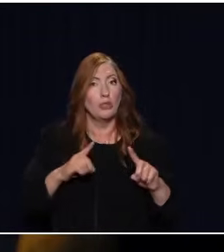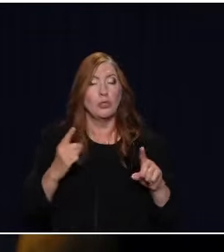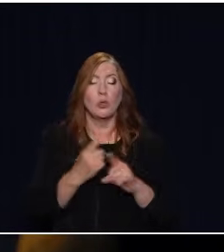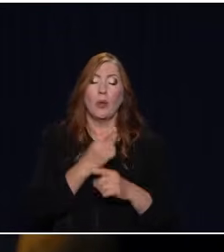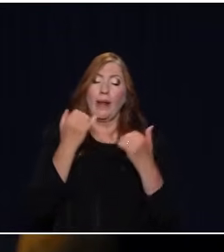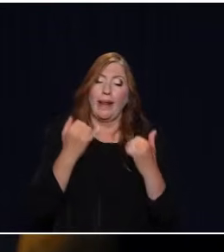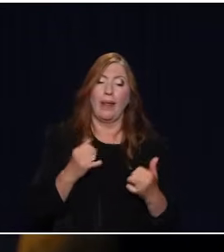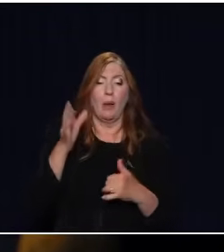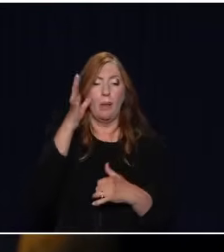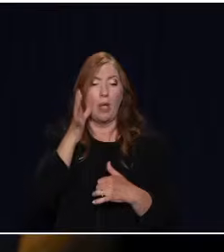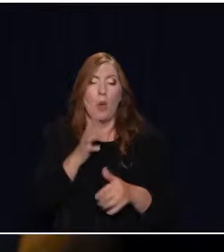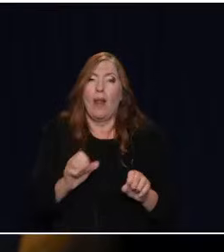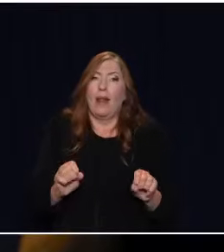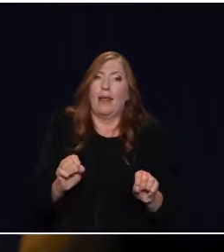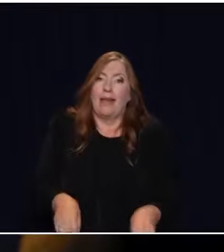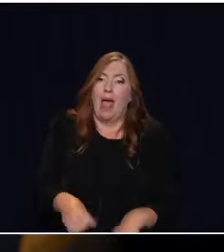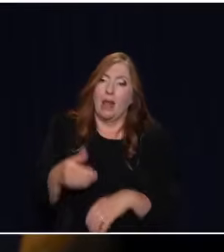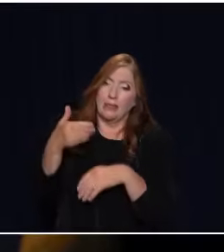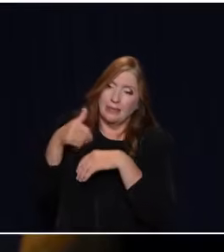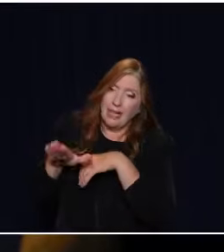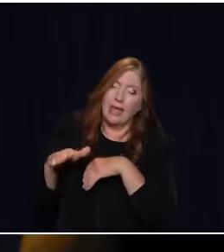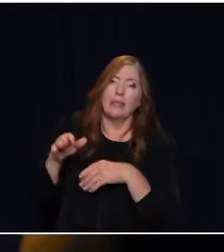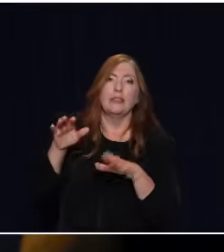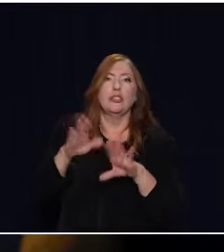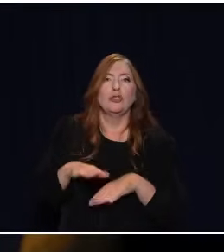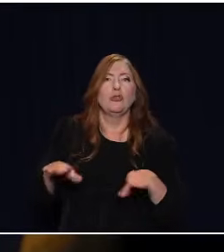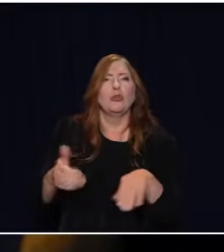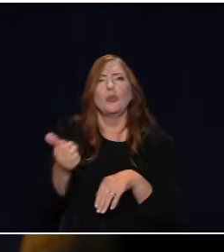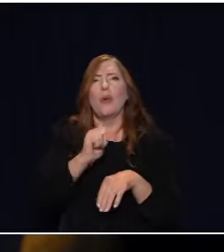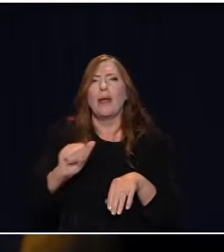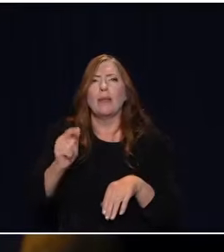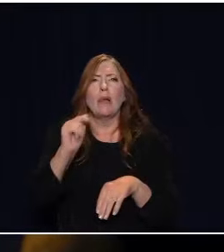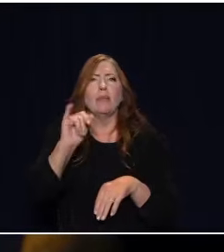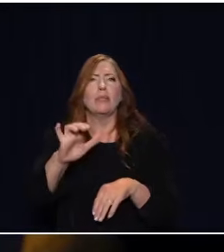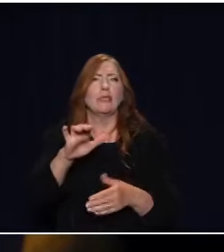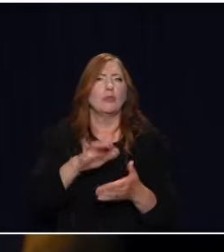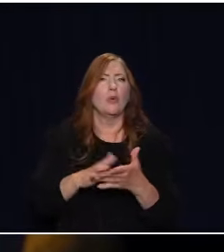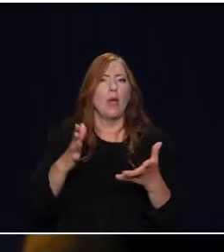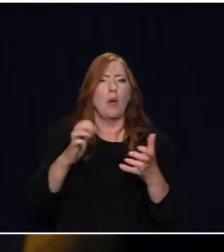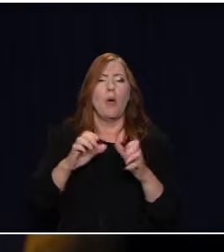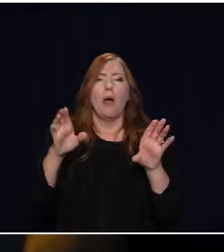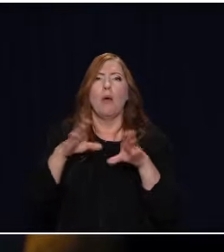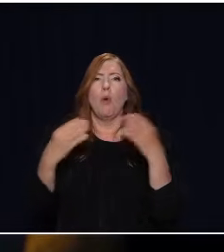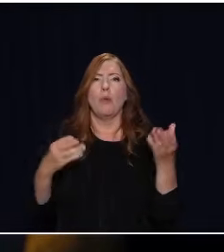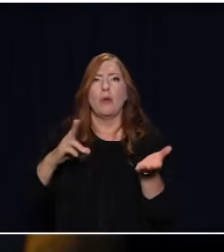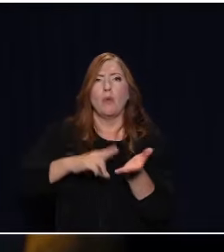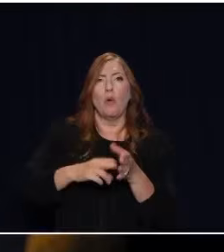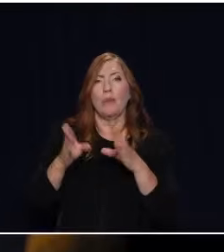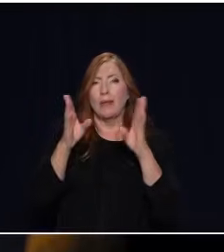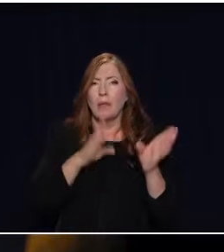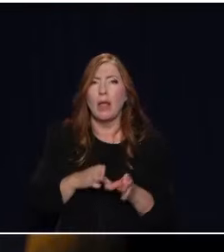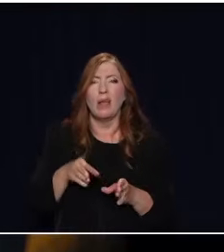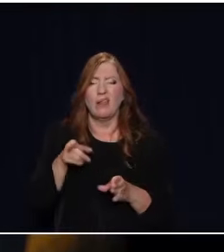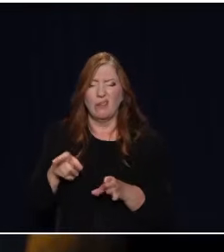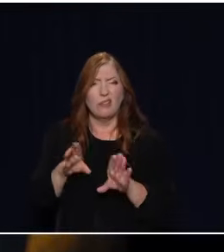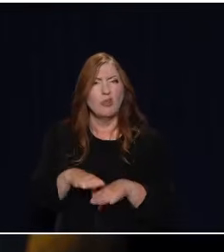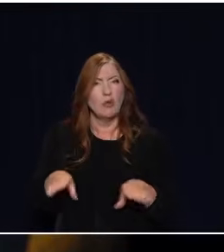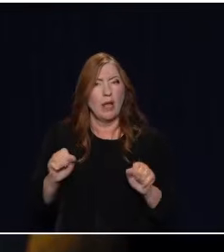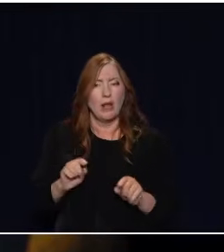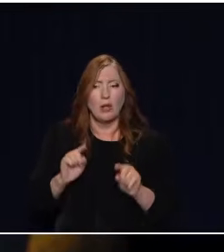AND ACCOUNTABILITY. I THINK WHAT'S WORKING IS RIGHT NOW PARENTS ARE ABLE TO SEND THEIR CHILDREN TO ANY PUBLIC